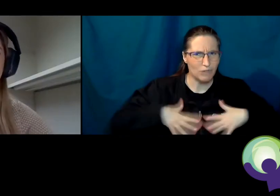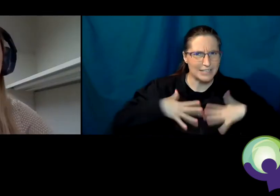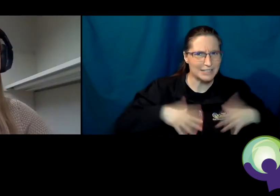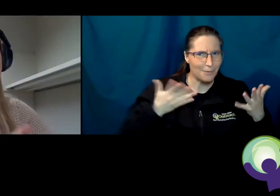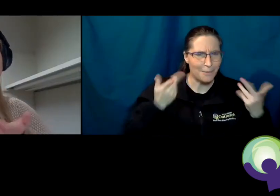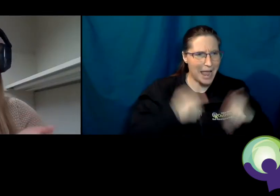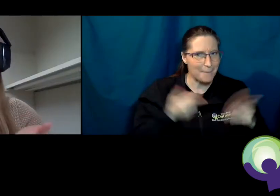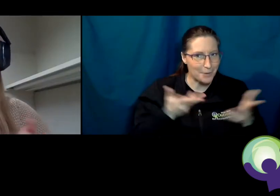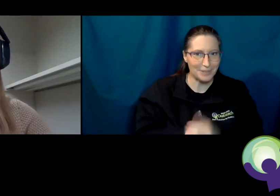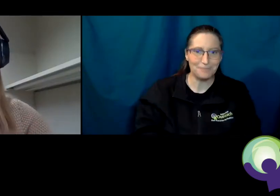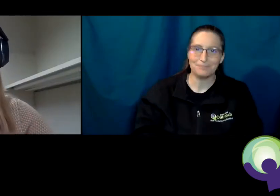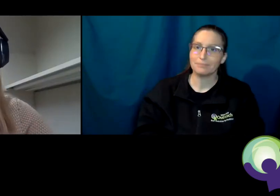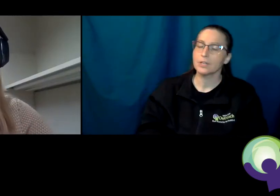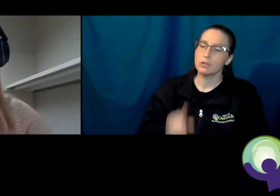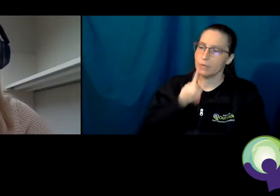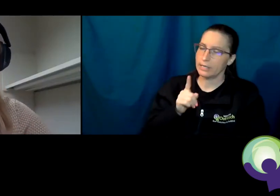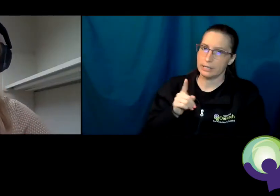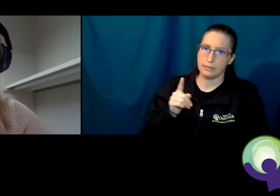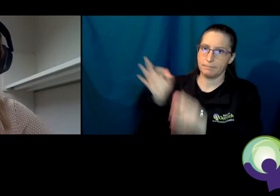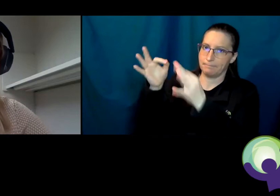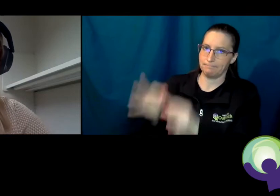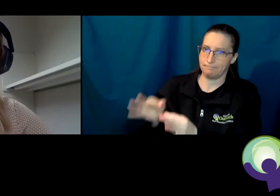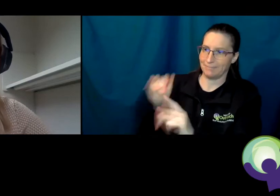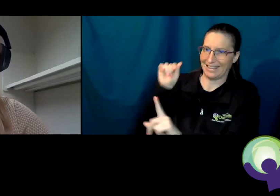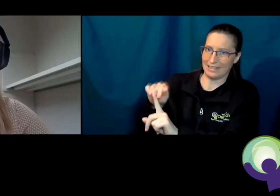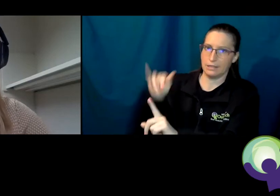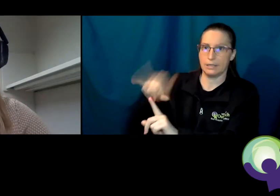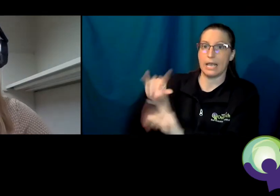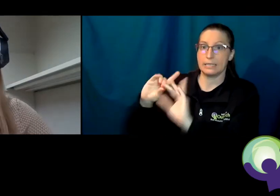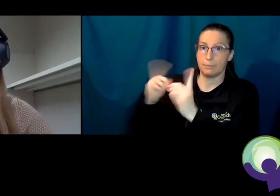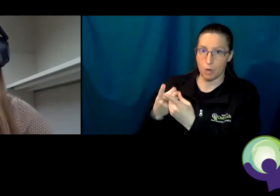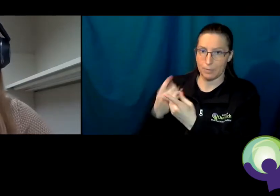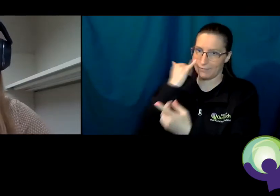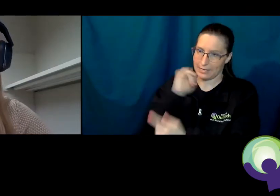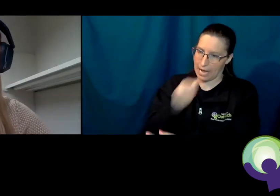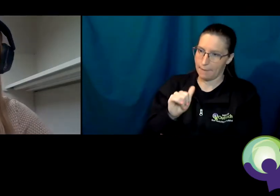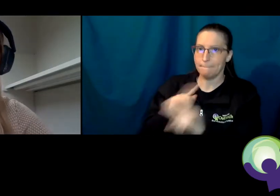Jordenne: Again that would be up to the specific department, but it would just start off with a